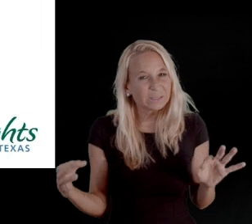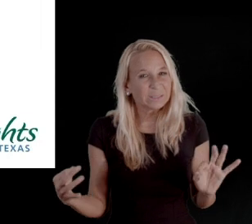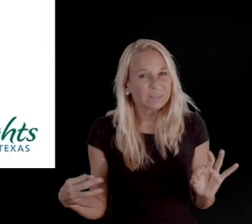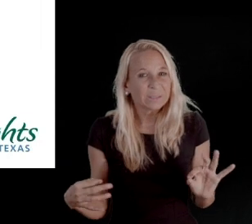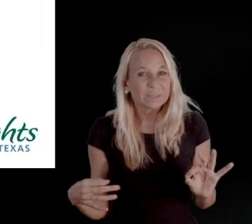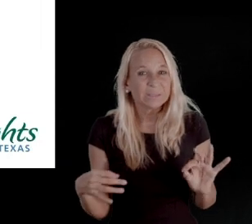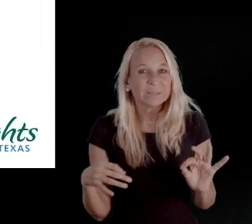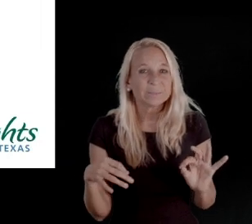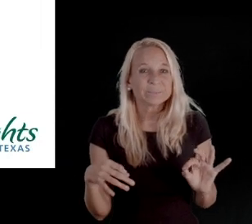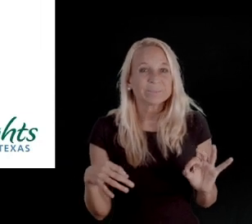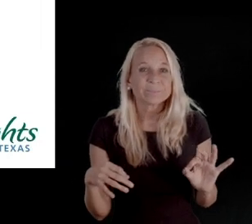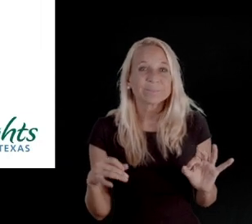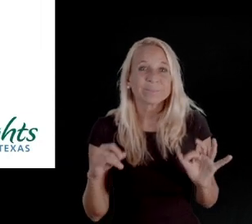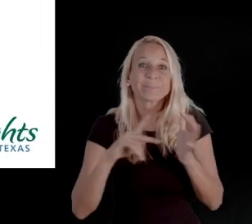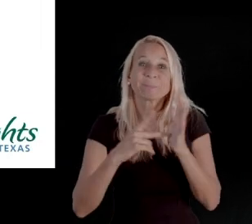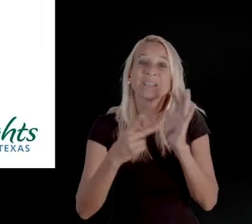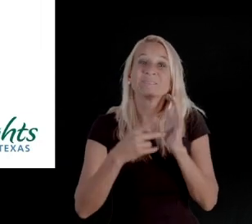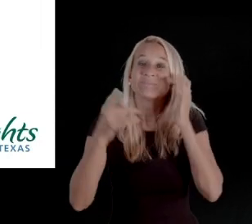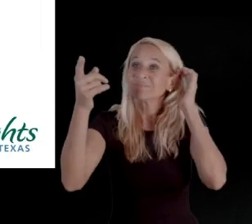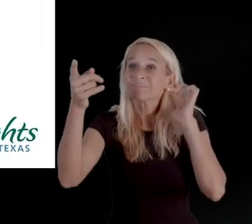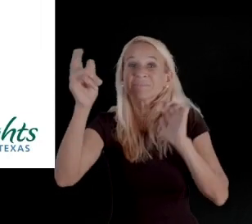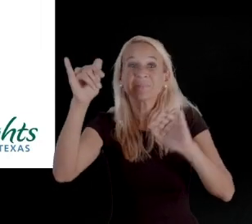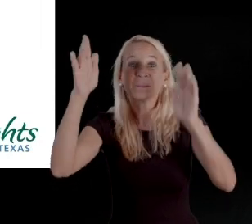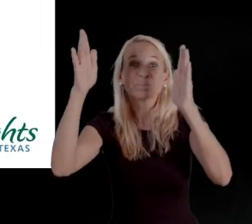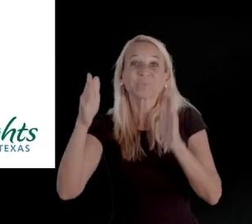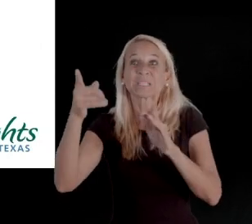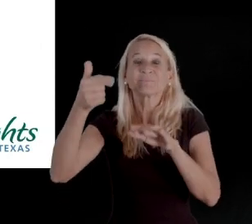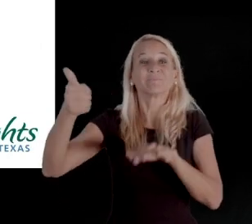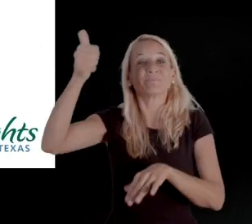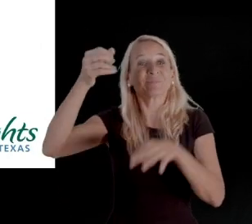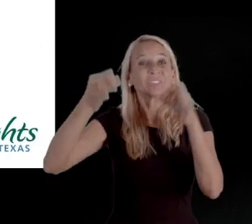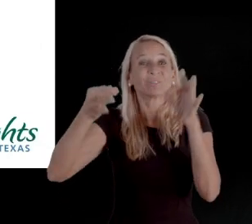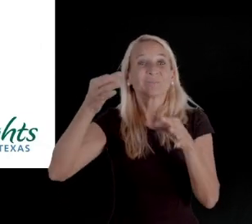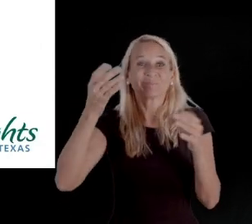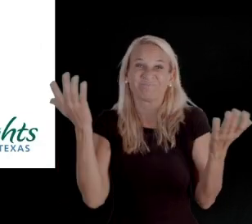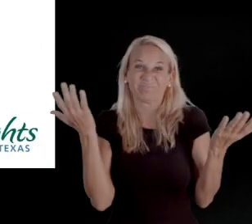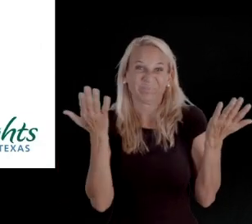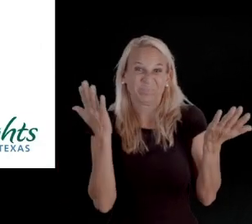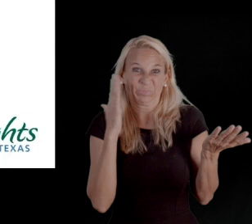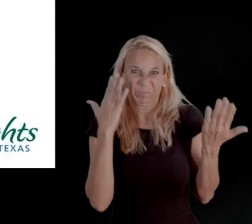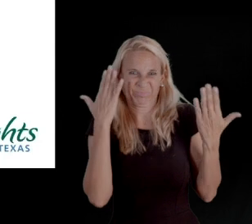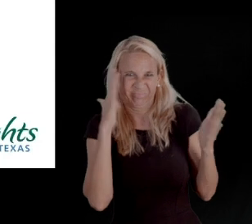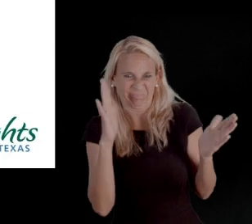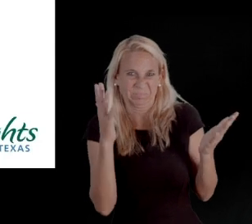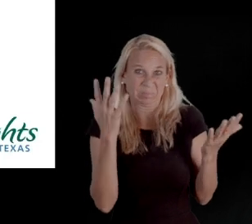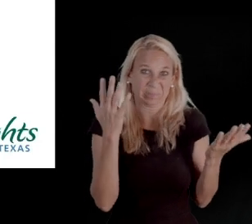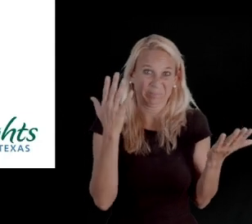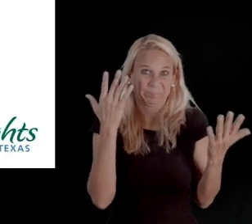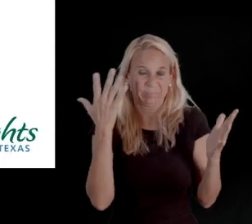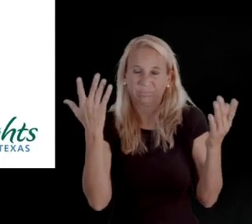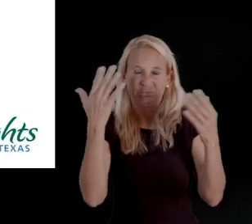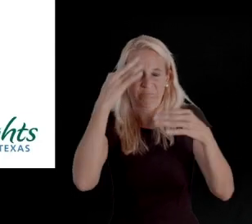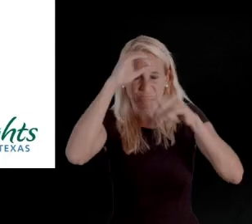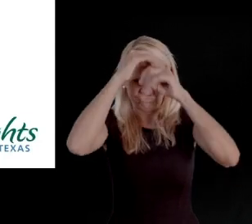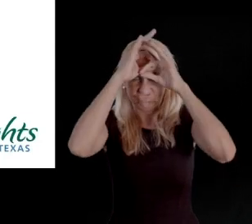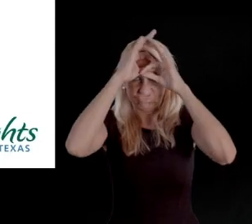rare the condition is, the likelihood that this person would know what it is or what it entails is extremely, extremely limited.